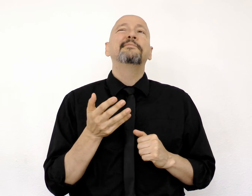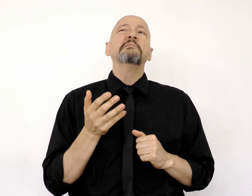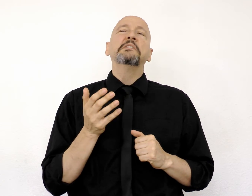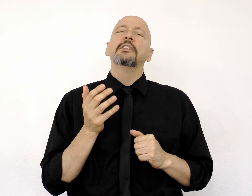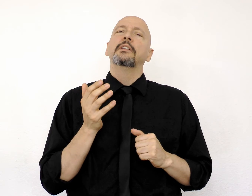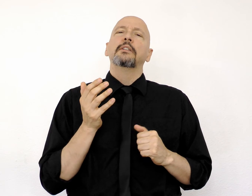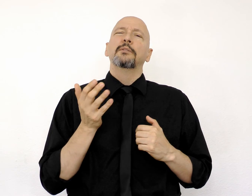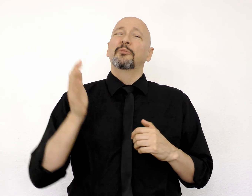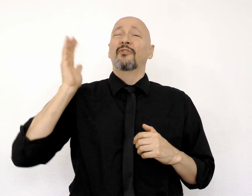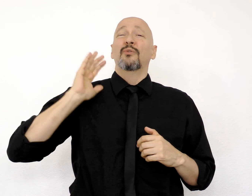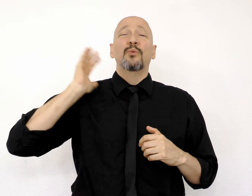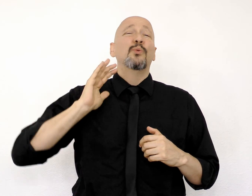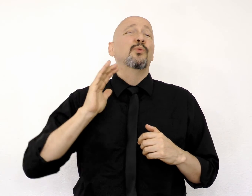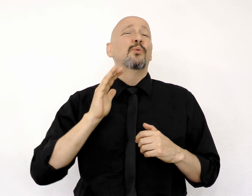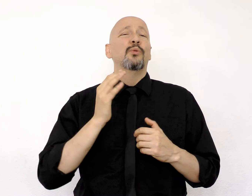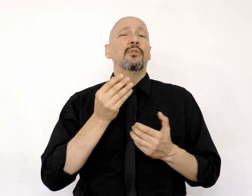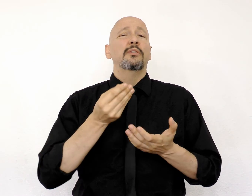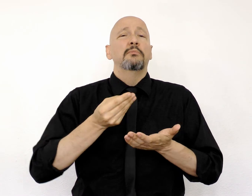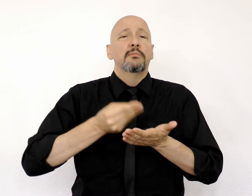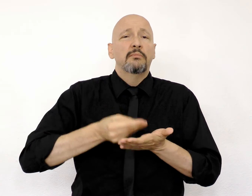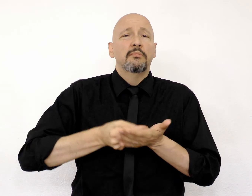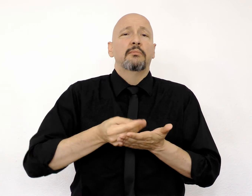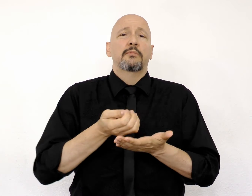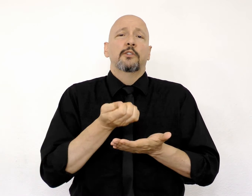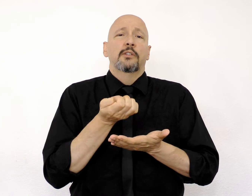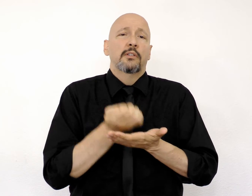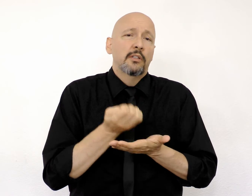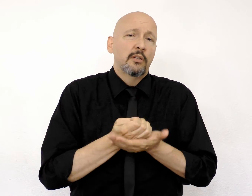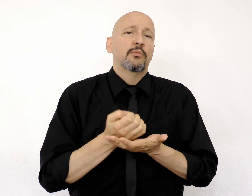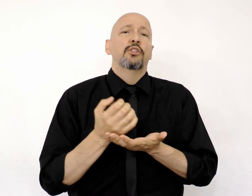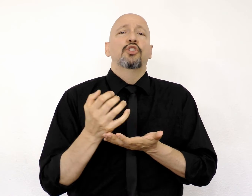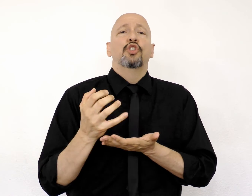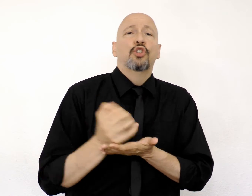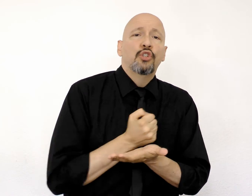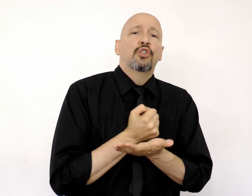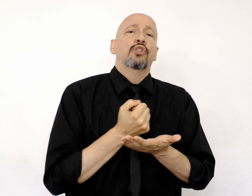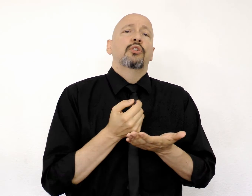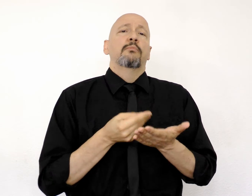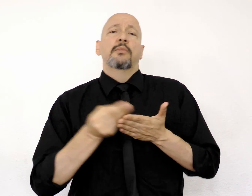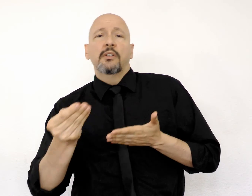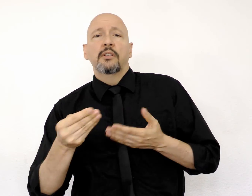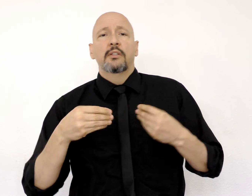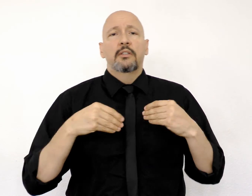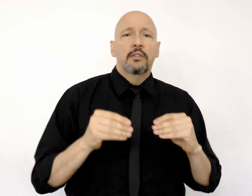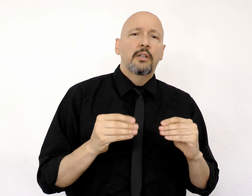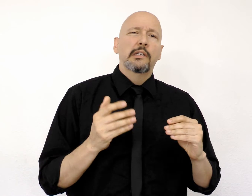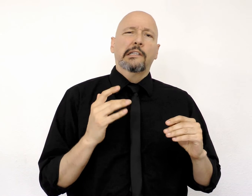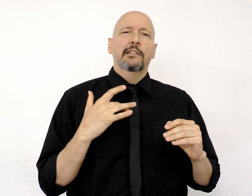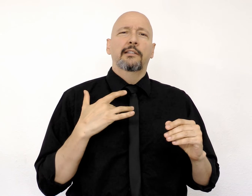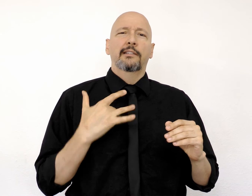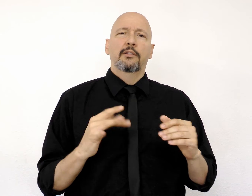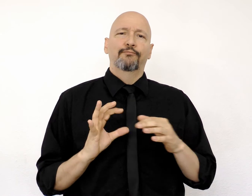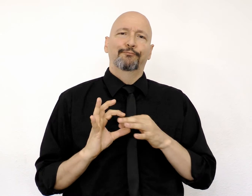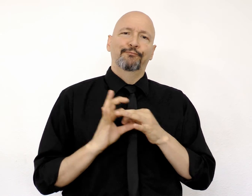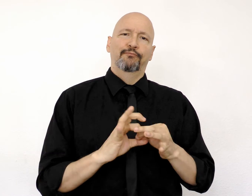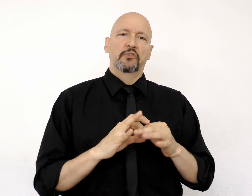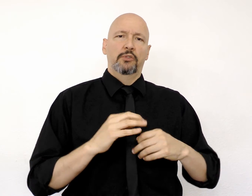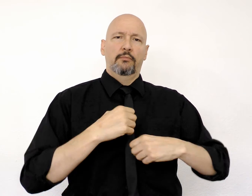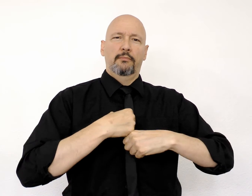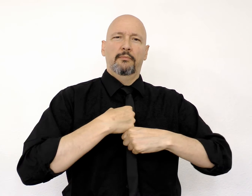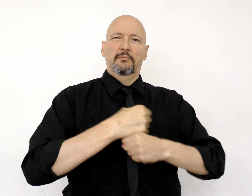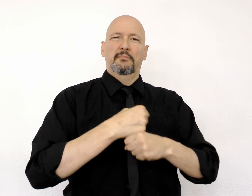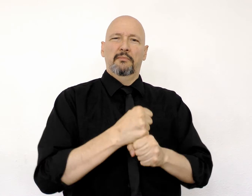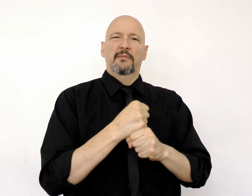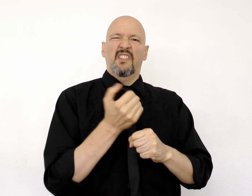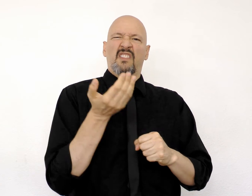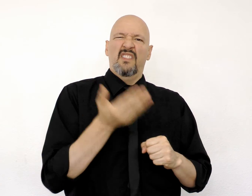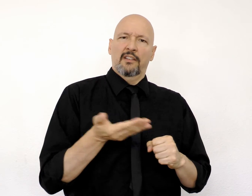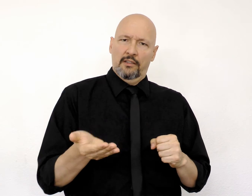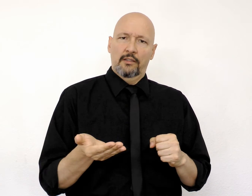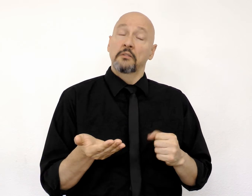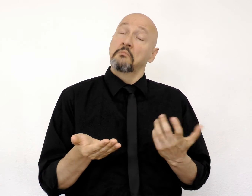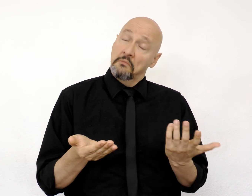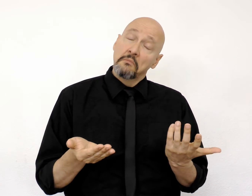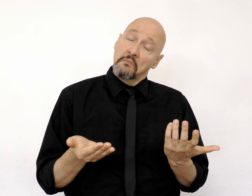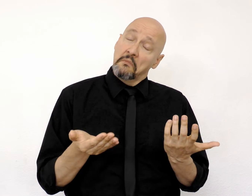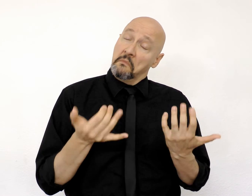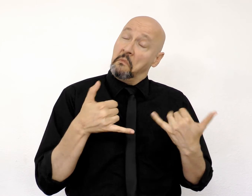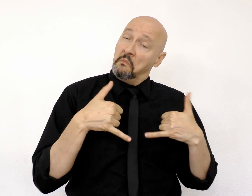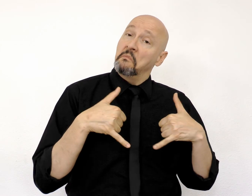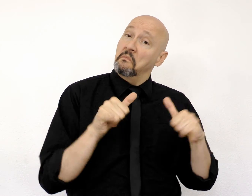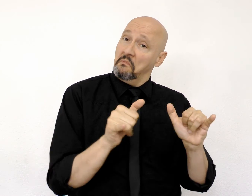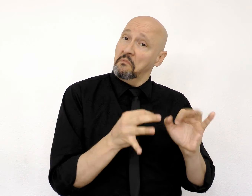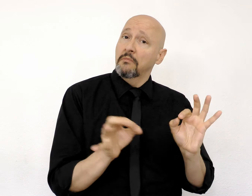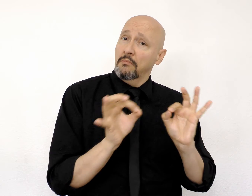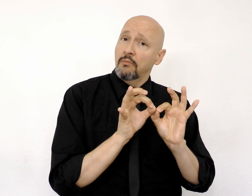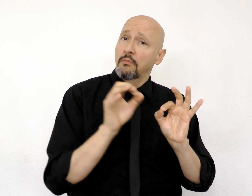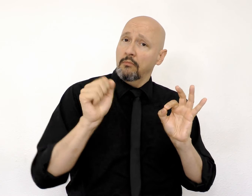Traditionally the economy has been tied to the production and sale of "things" (products).